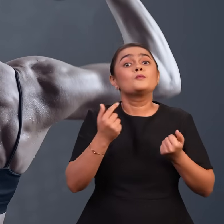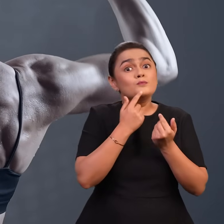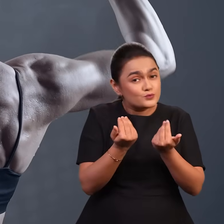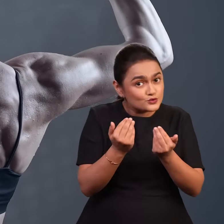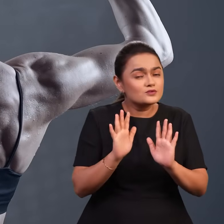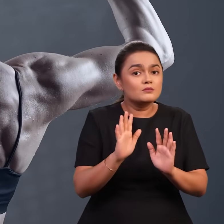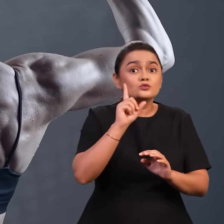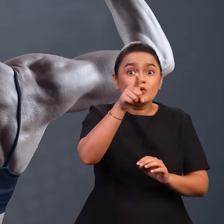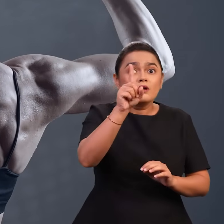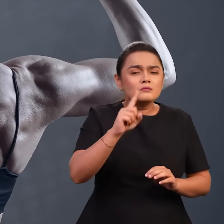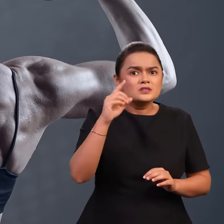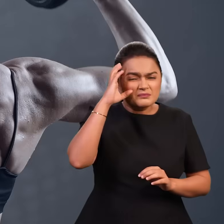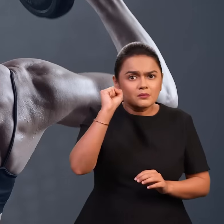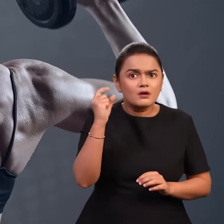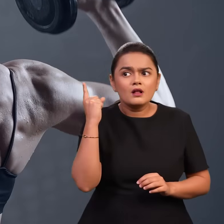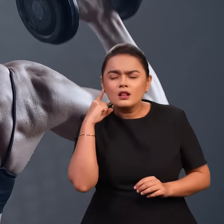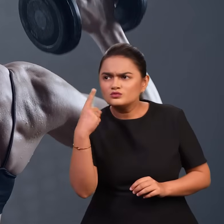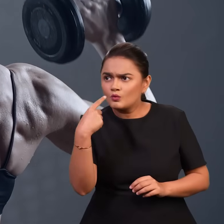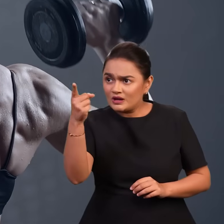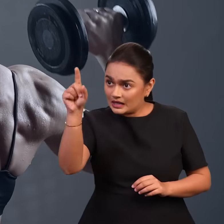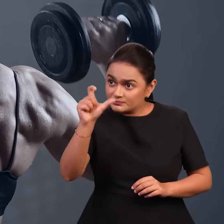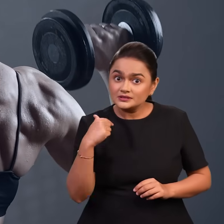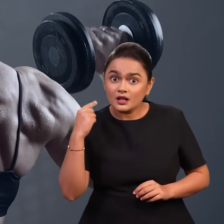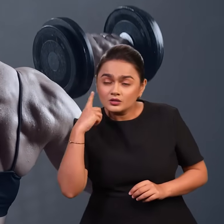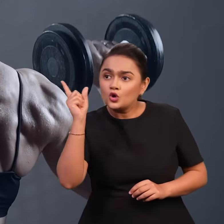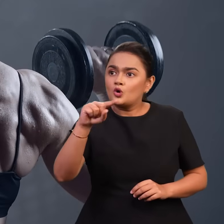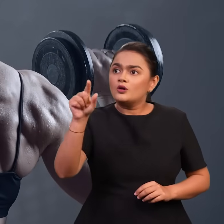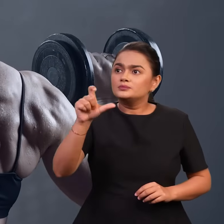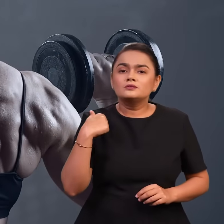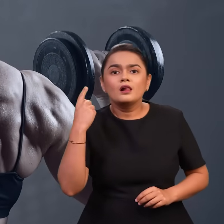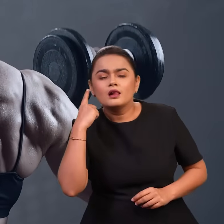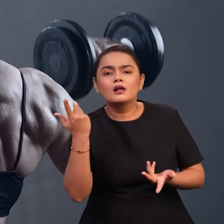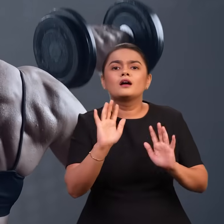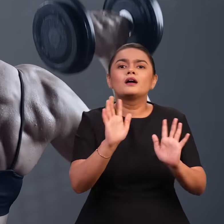Make sure you are mindful about who you listen to and what you are doing.